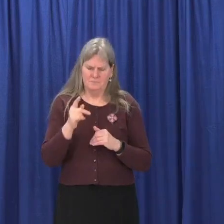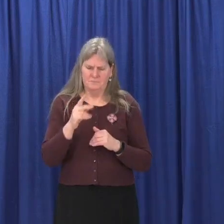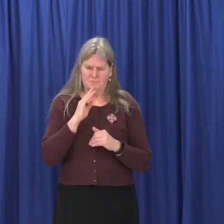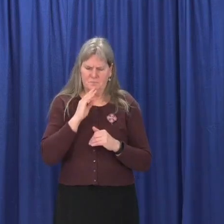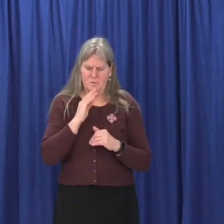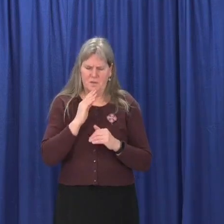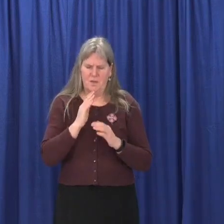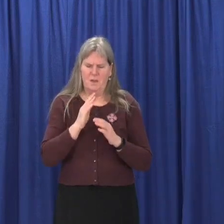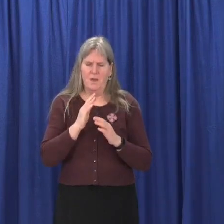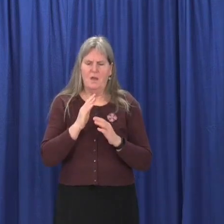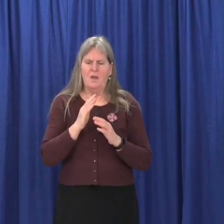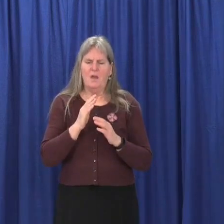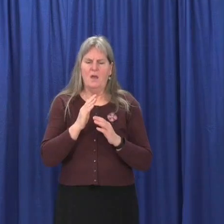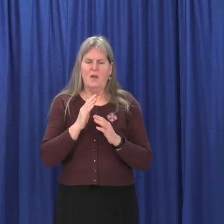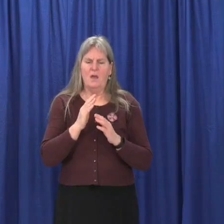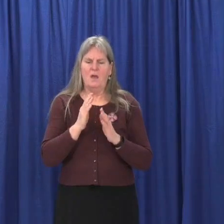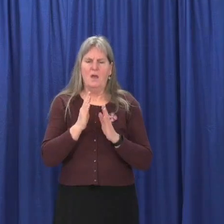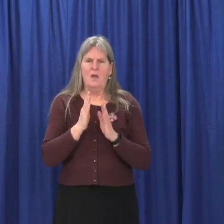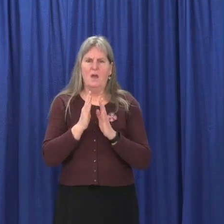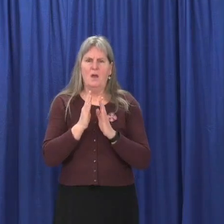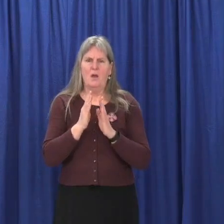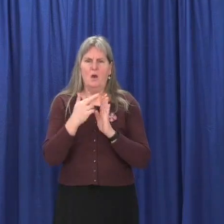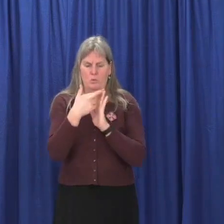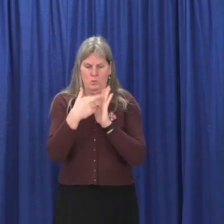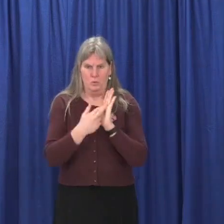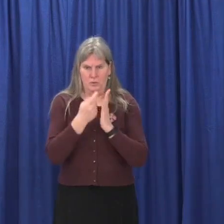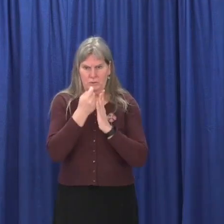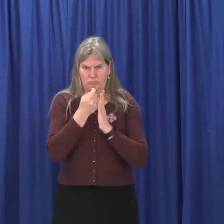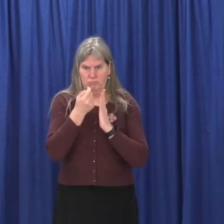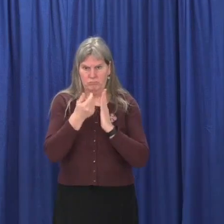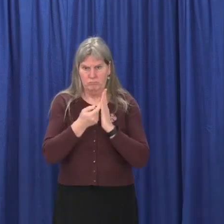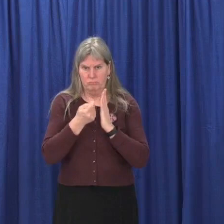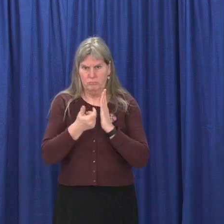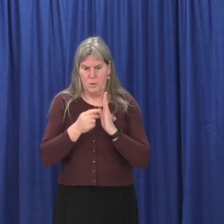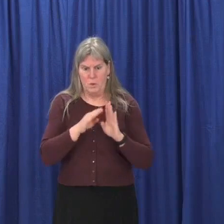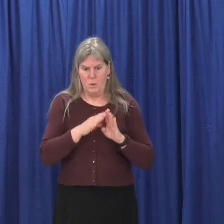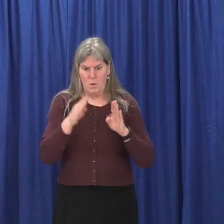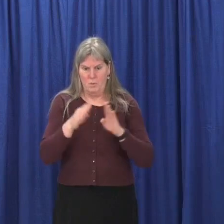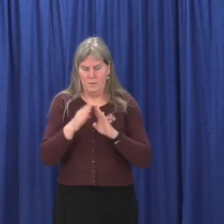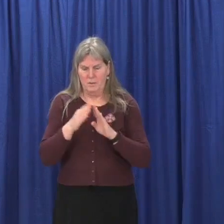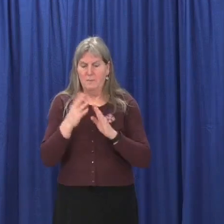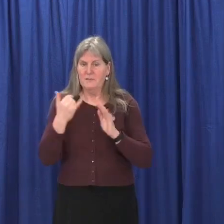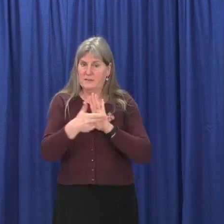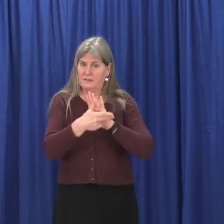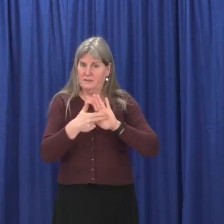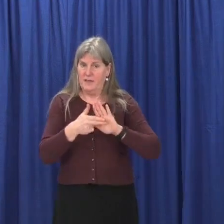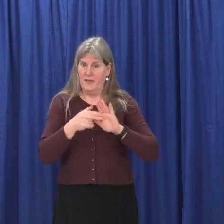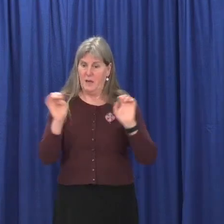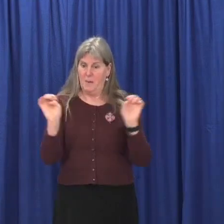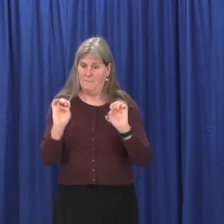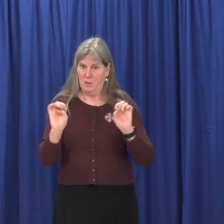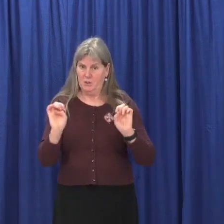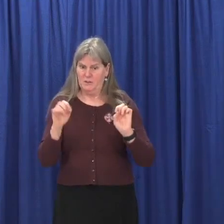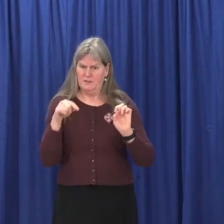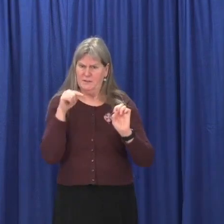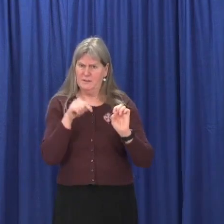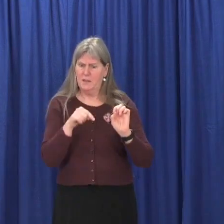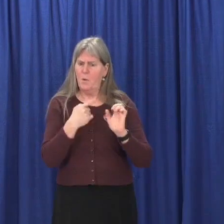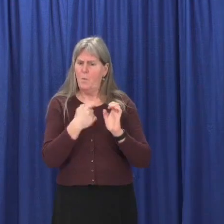I guess either of you can answer this probably. But, with the state of emergency, what are the plans for that? And when do you think that'll